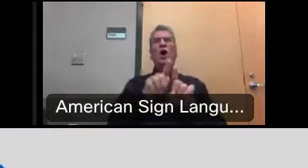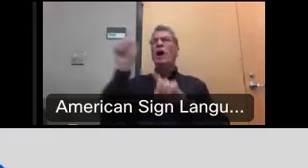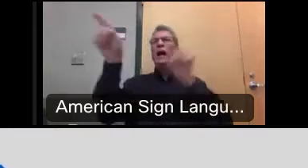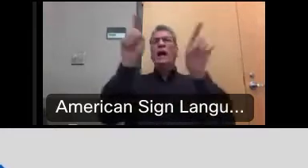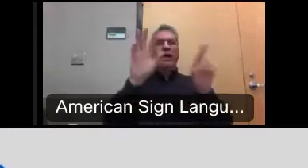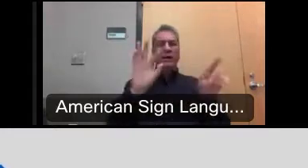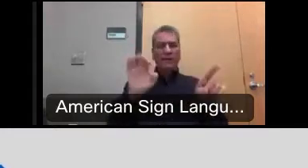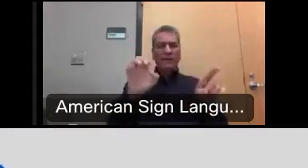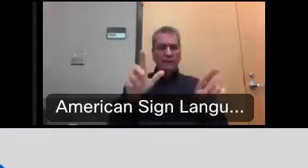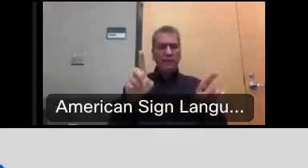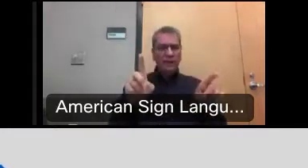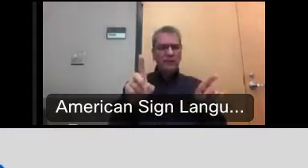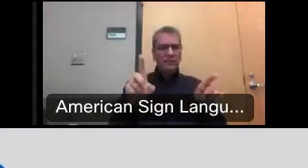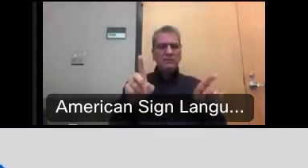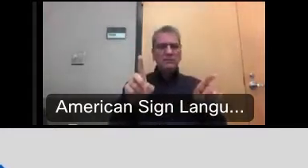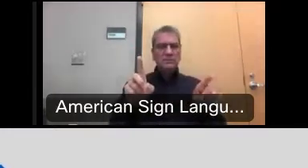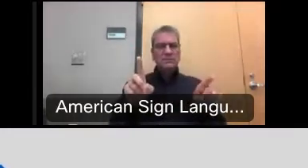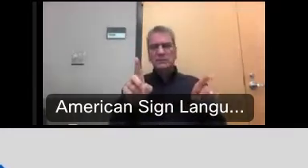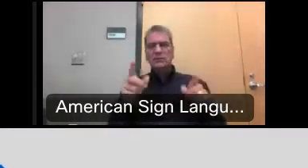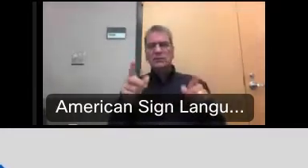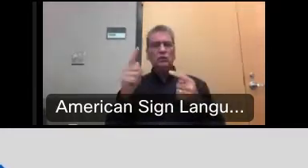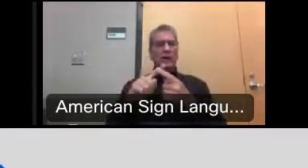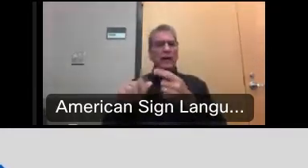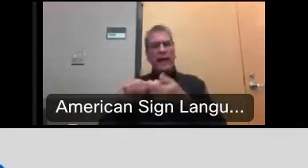uh, doing things in terms of supporting the community.